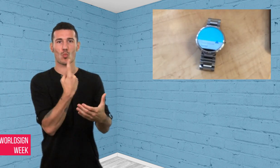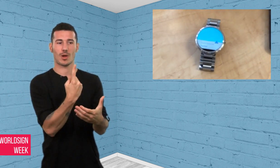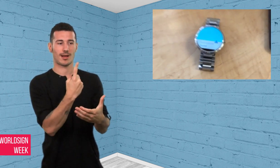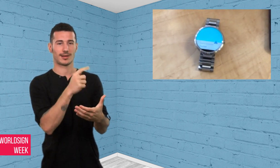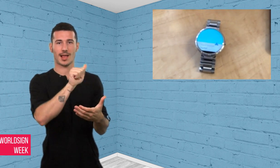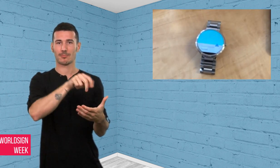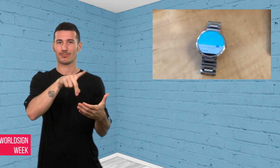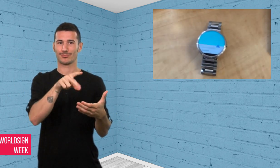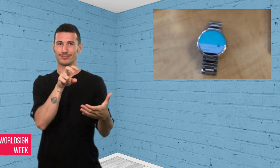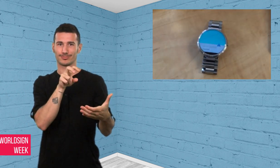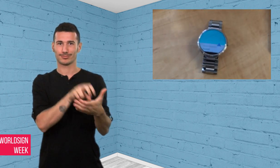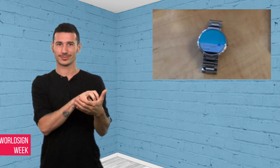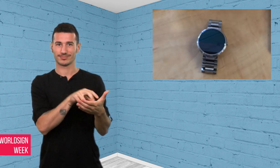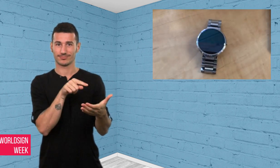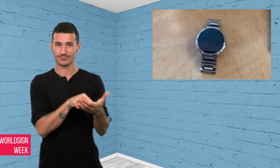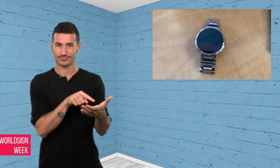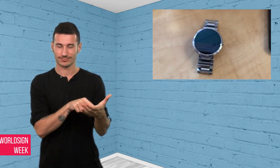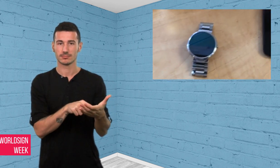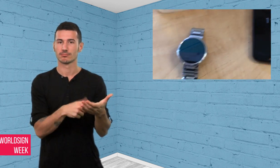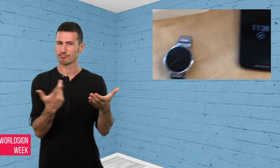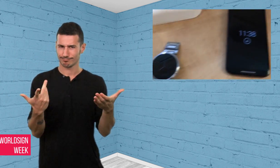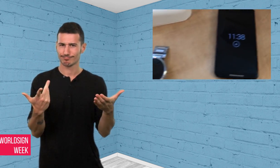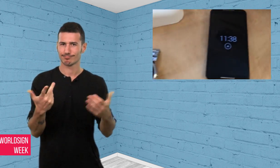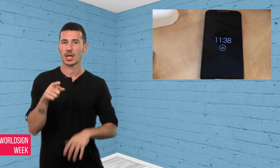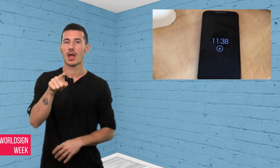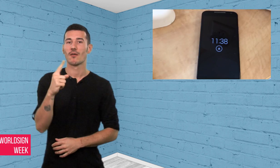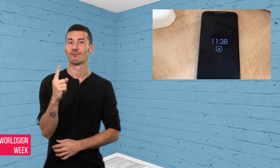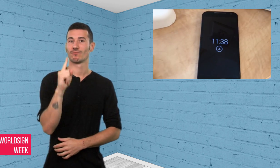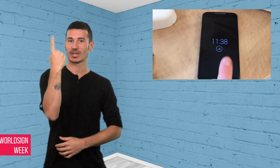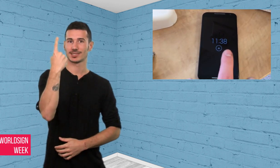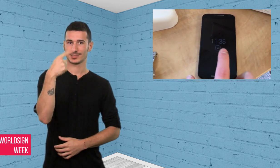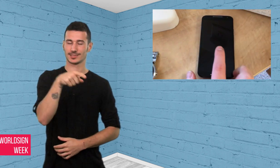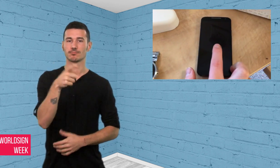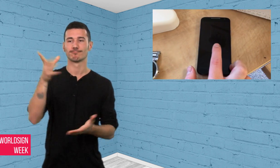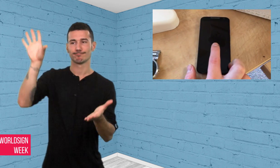It is an app with hardware devices.